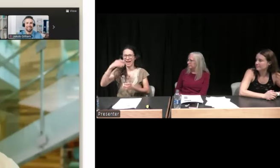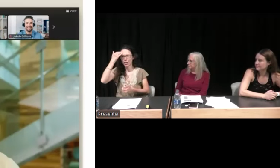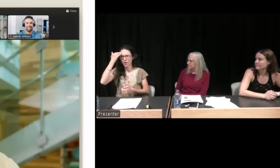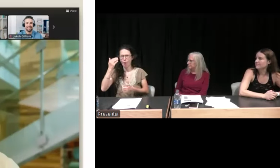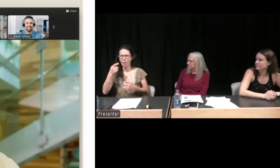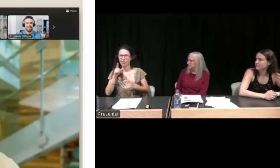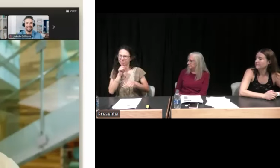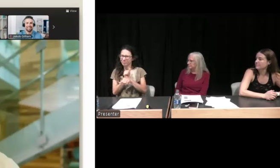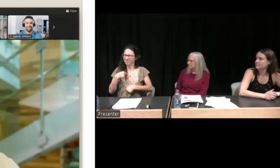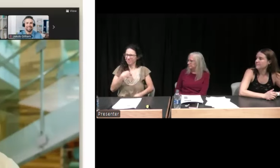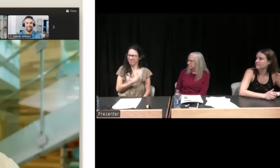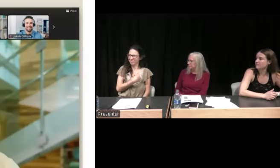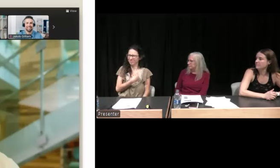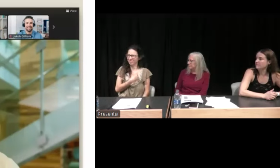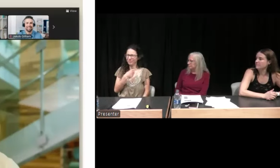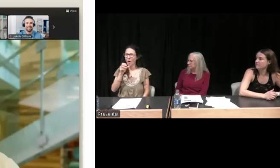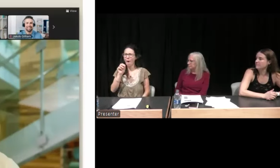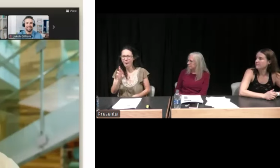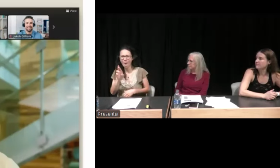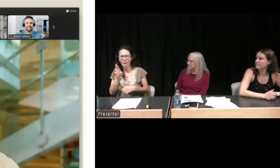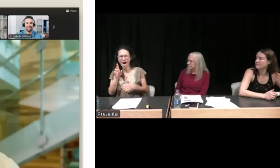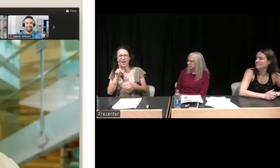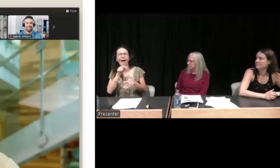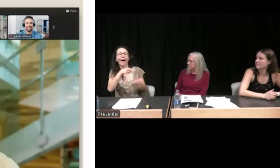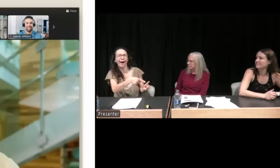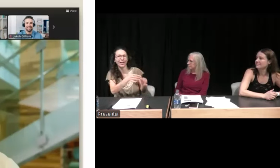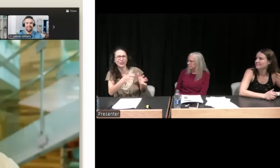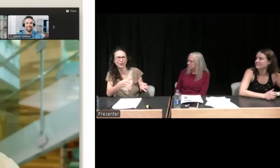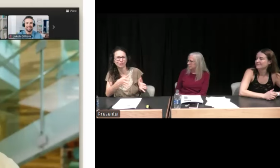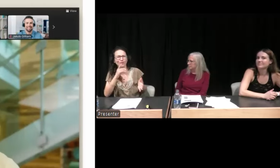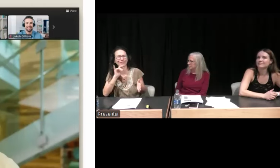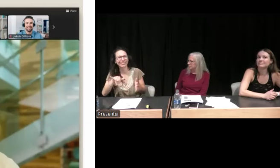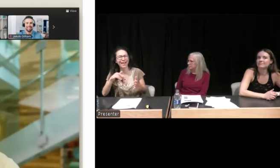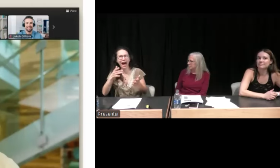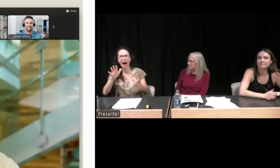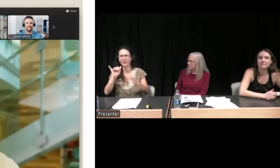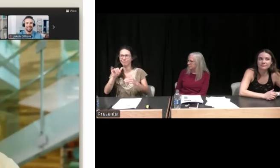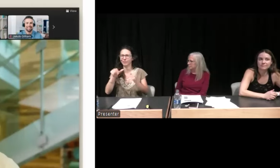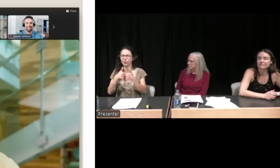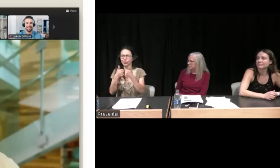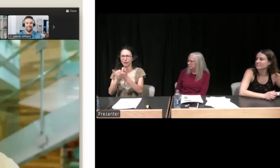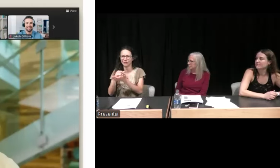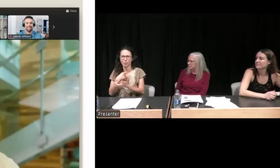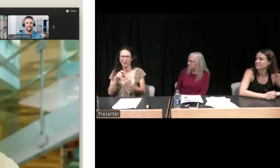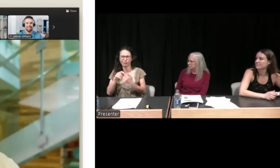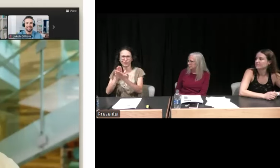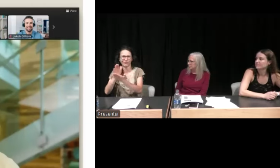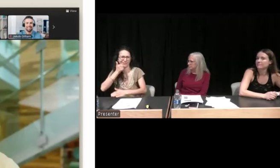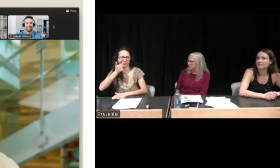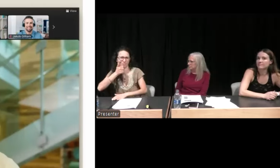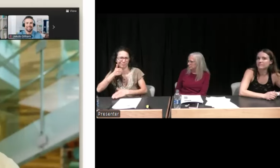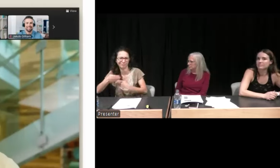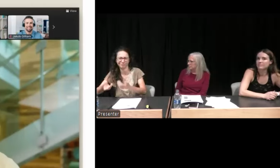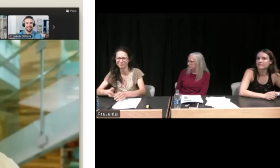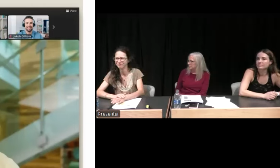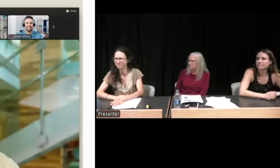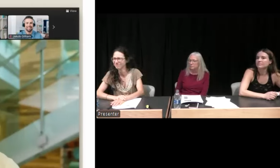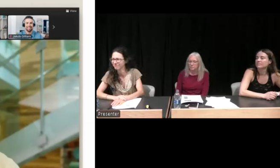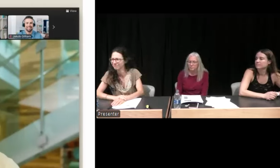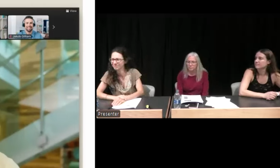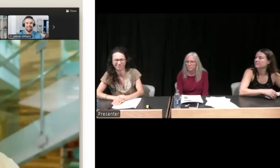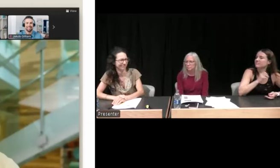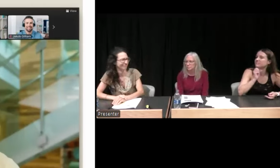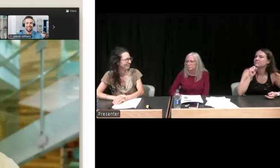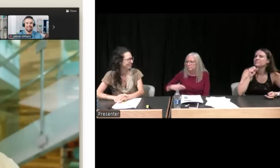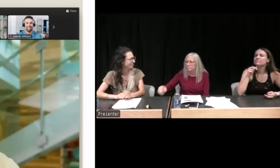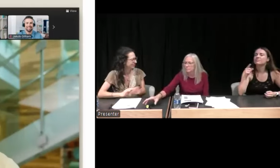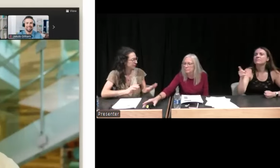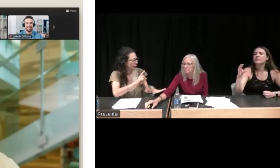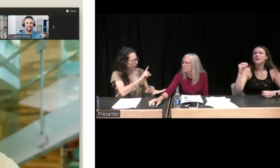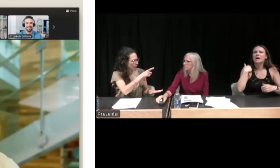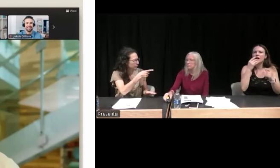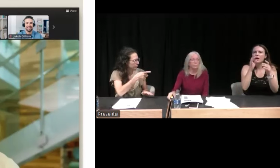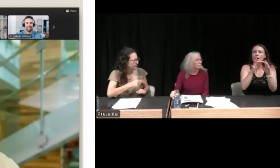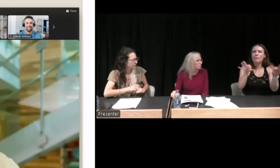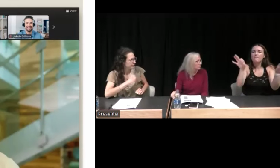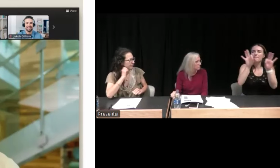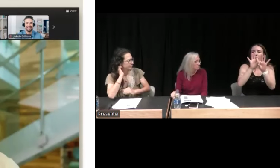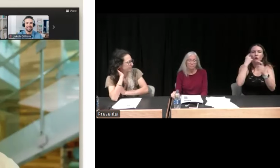employees so how an an audience member for example would not know whether the misunderstanding or